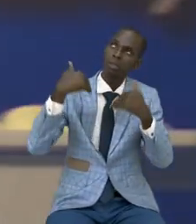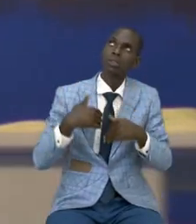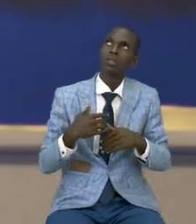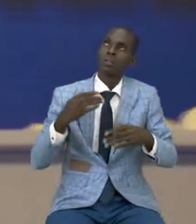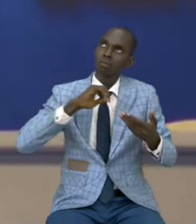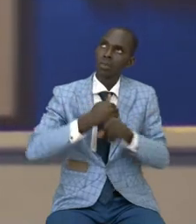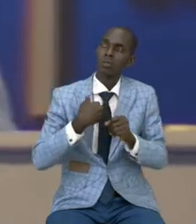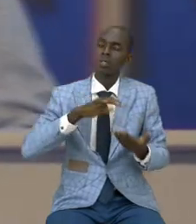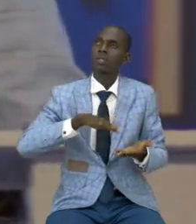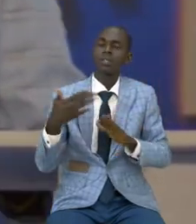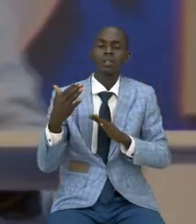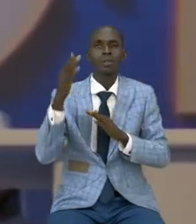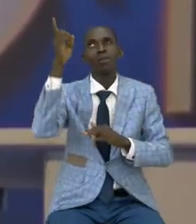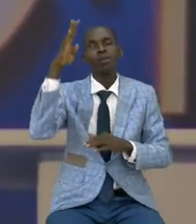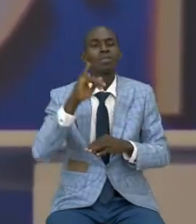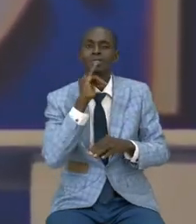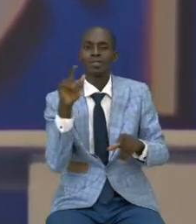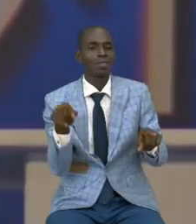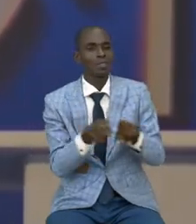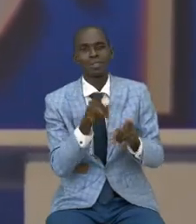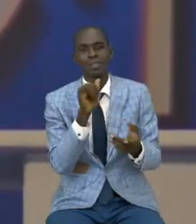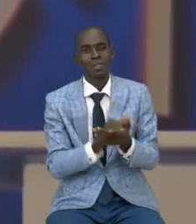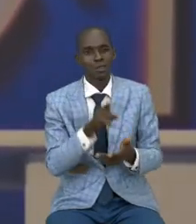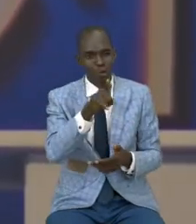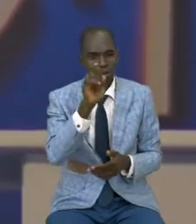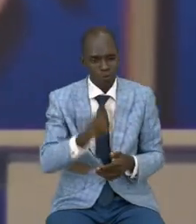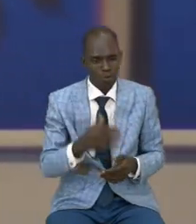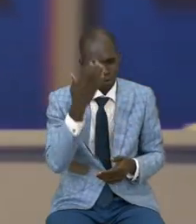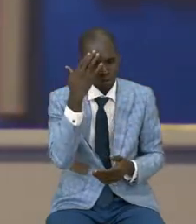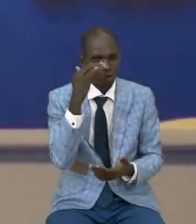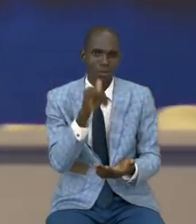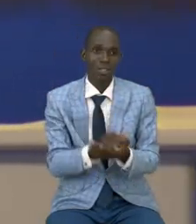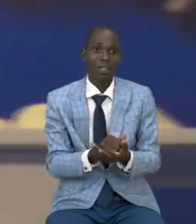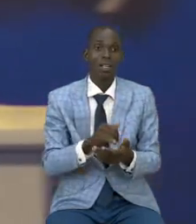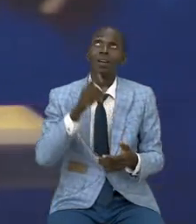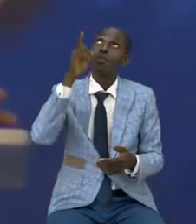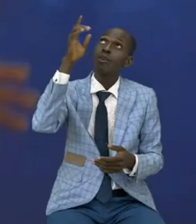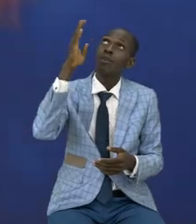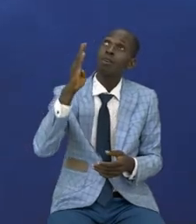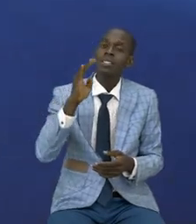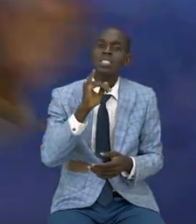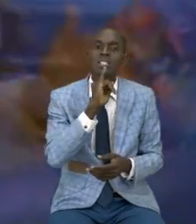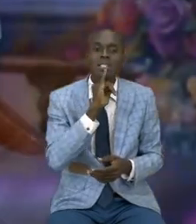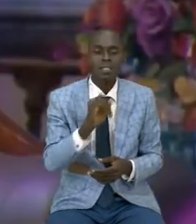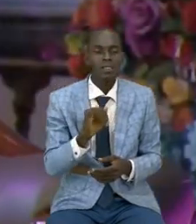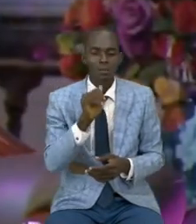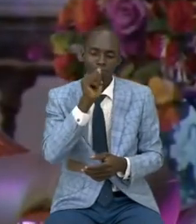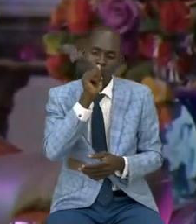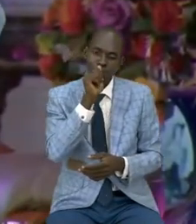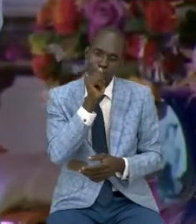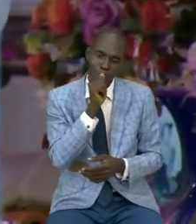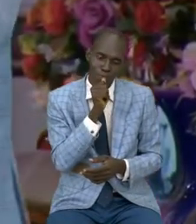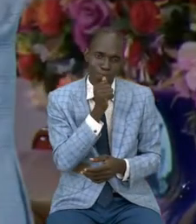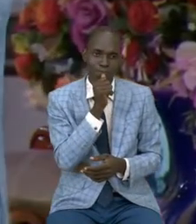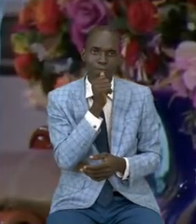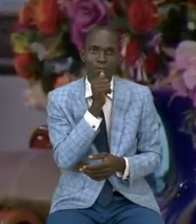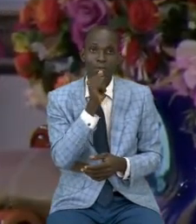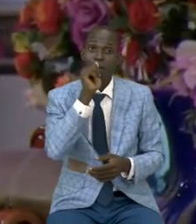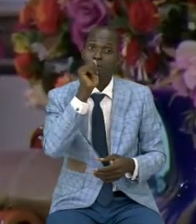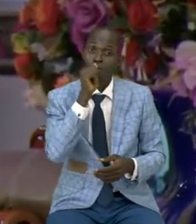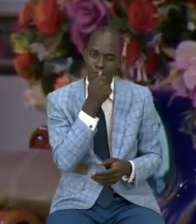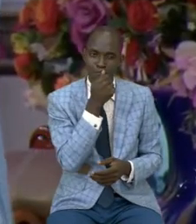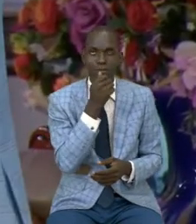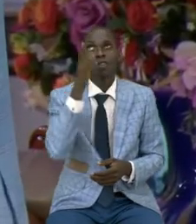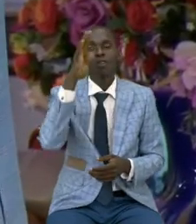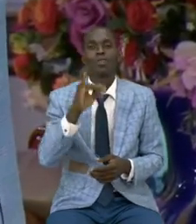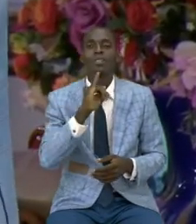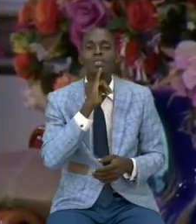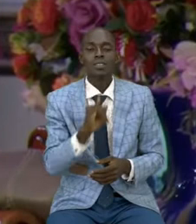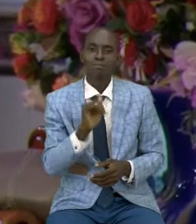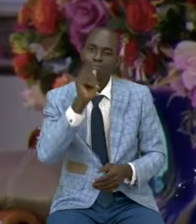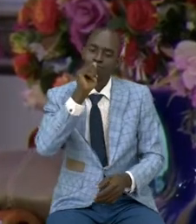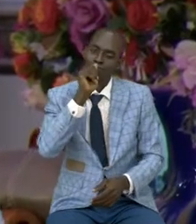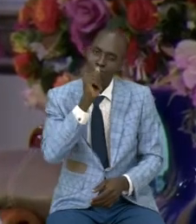our god is not like that you should know that god is patient god is long suffering he is willing to